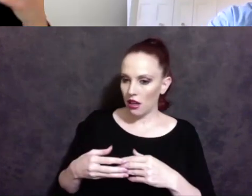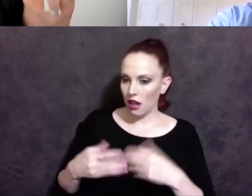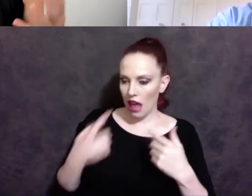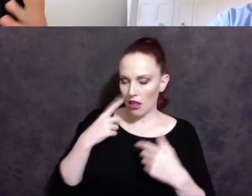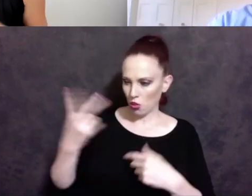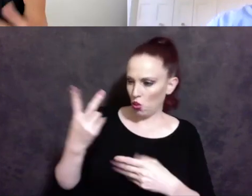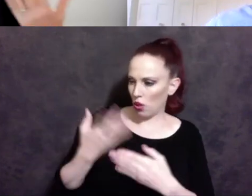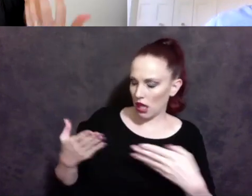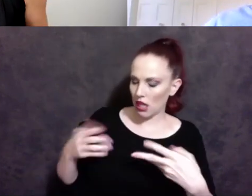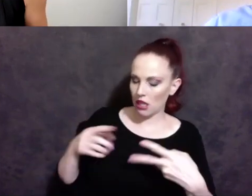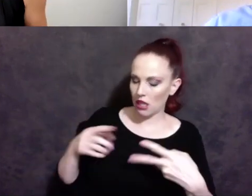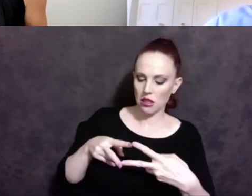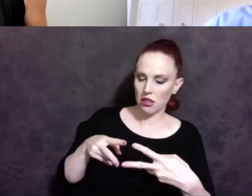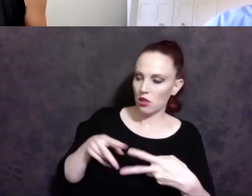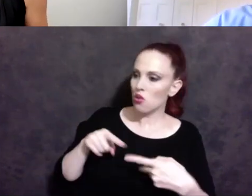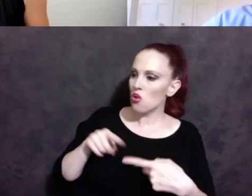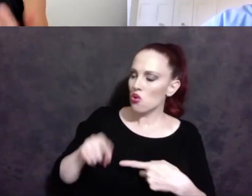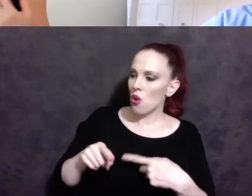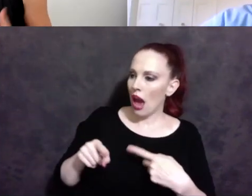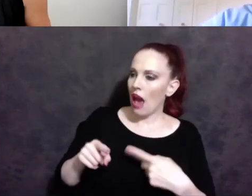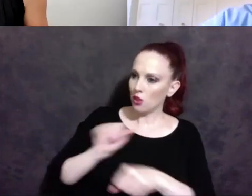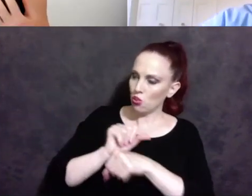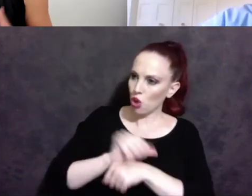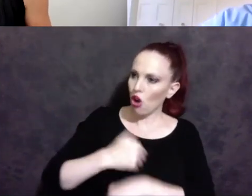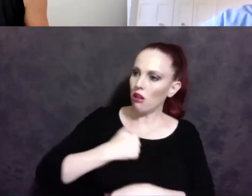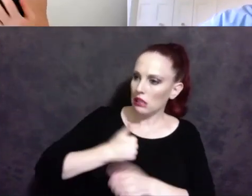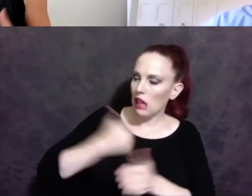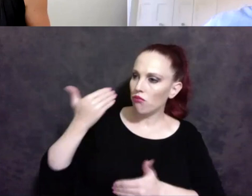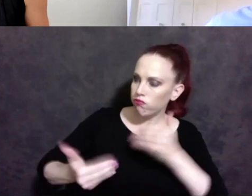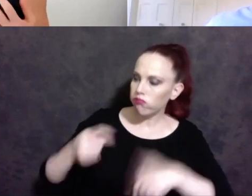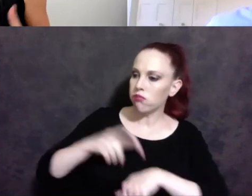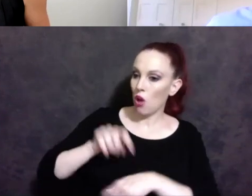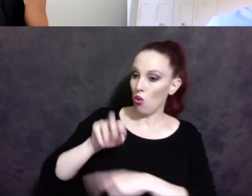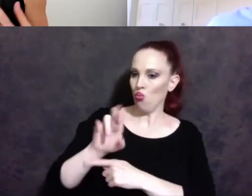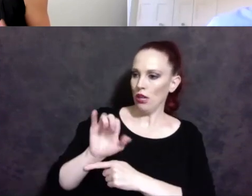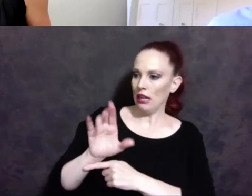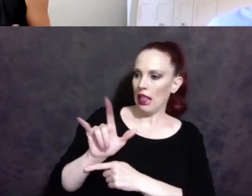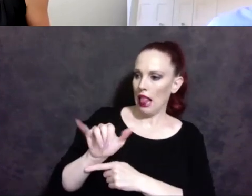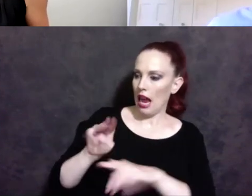One, you have to work on yourself over time and reclaiming, I am sure, took a lot of time